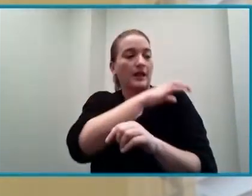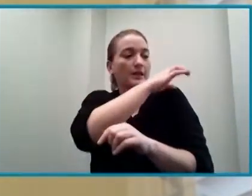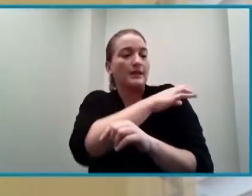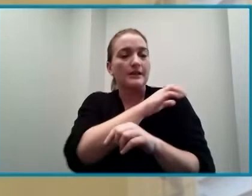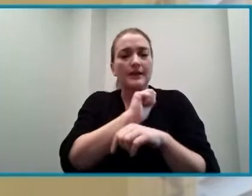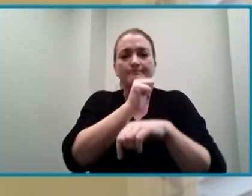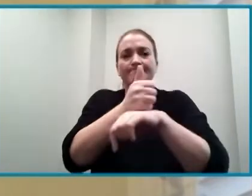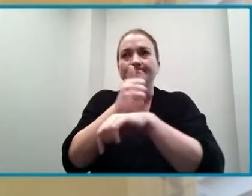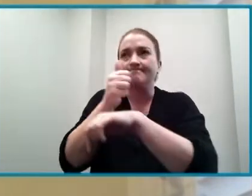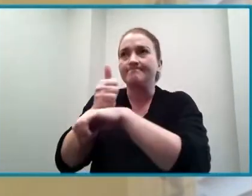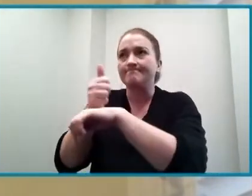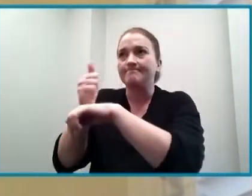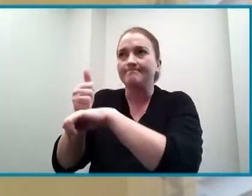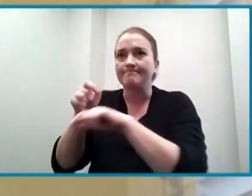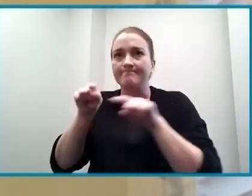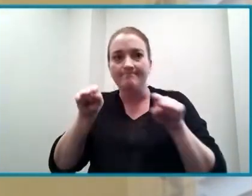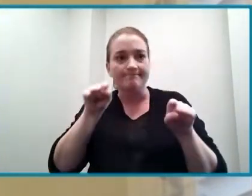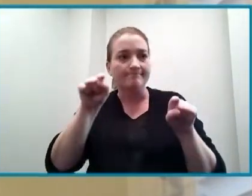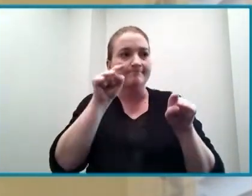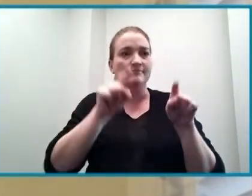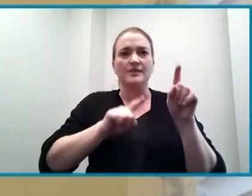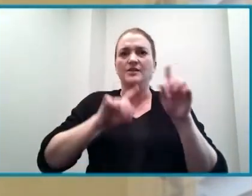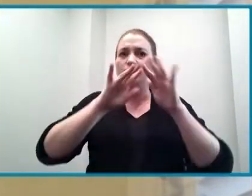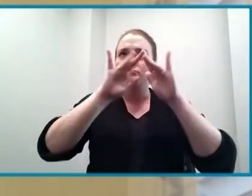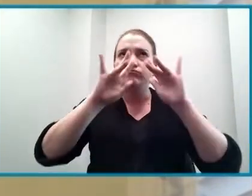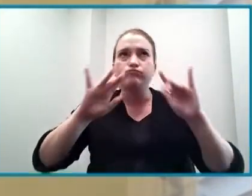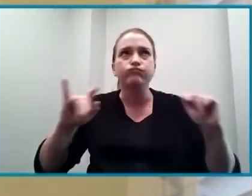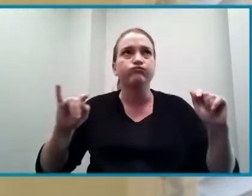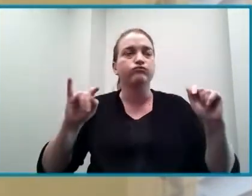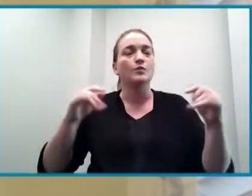but all really helped us draw towards insights, lessons learned,